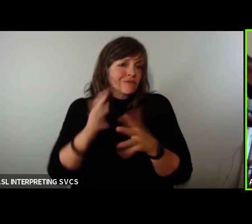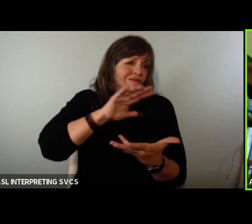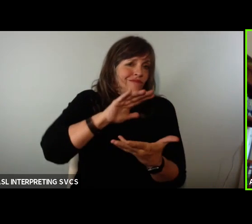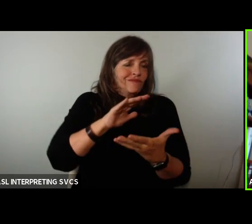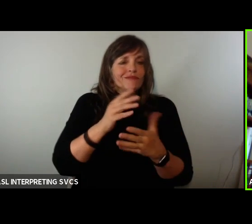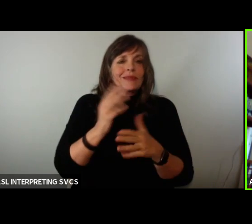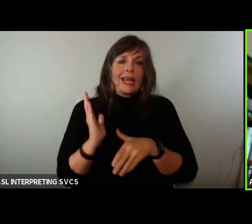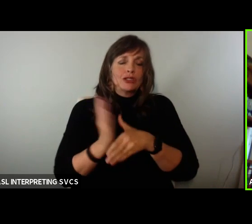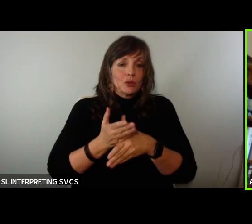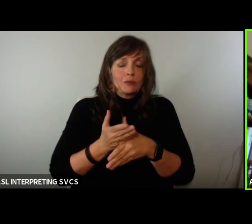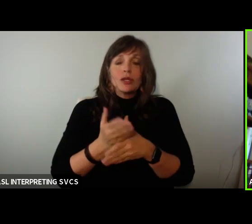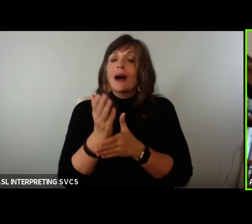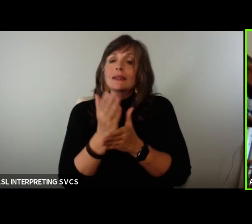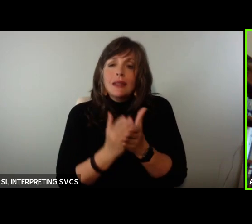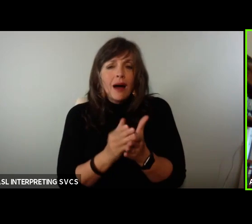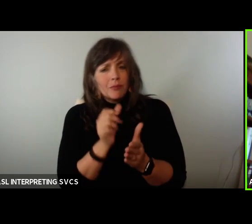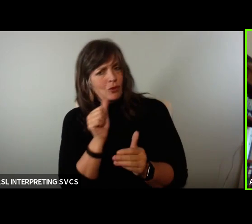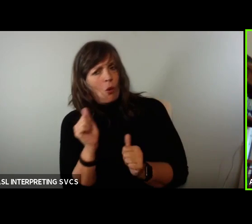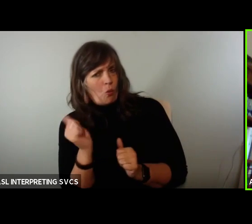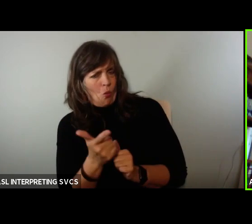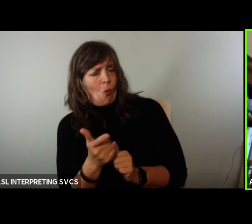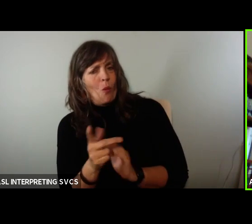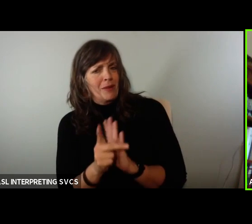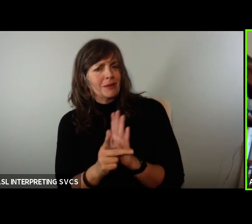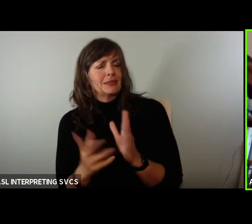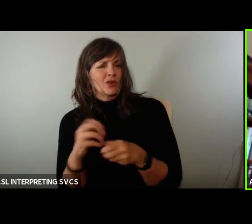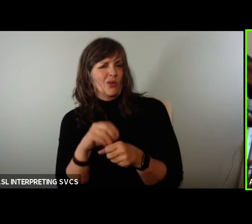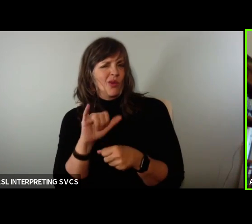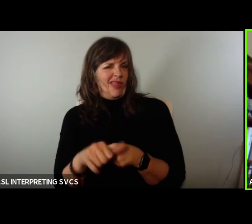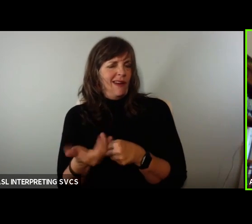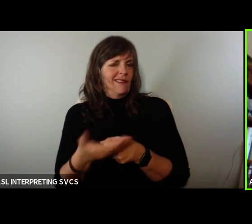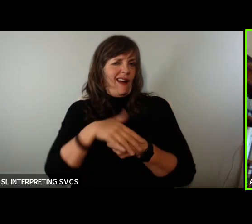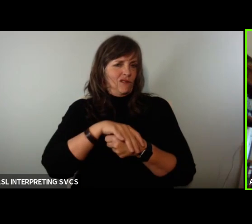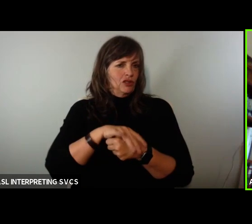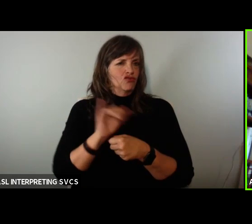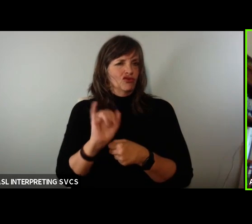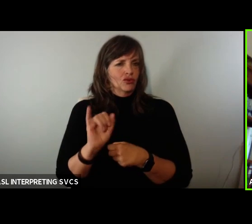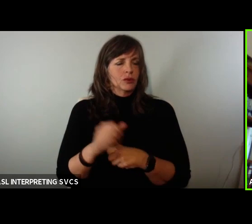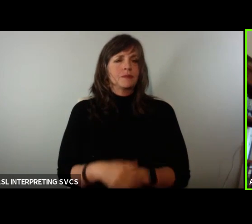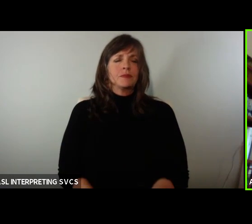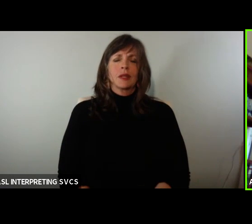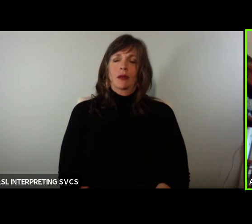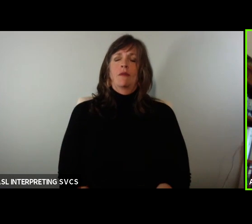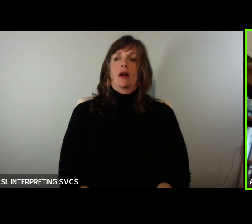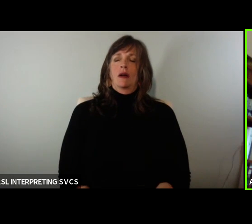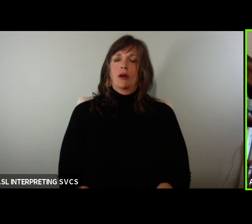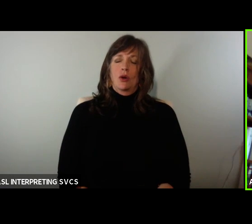will include this type of coverage. But truly, in the face of such a widespread crisis,